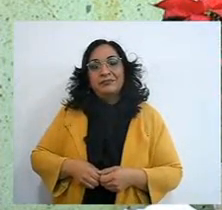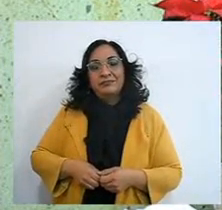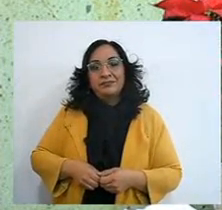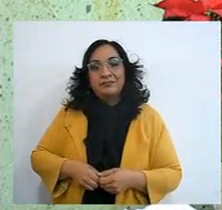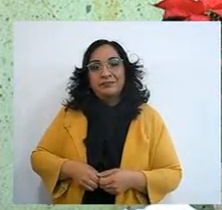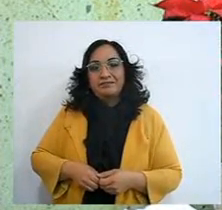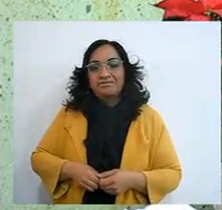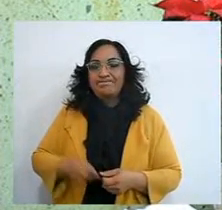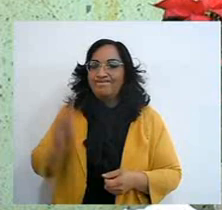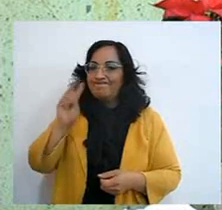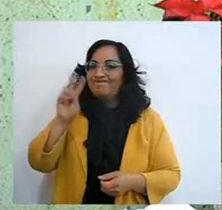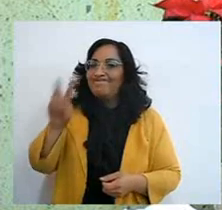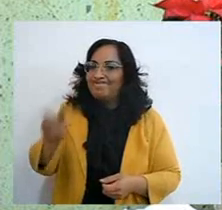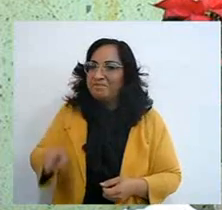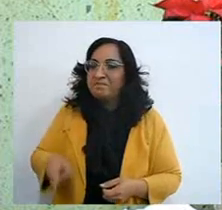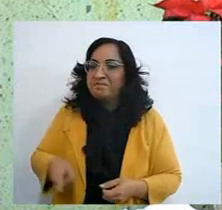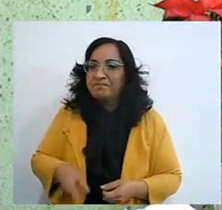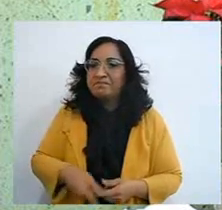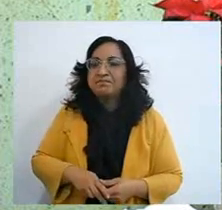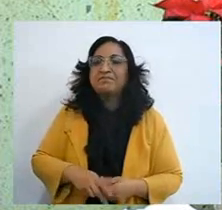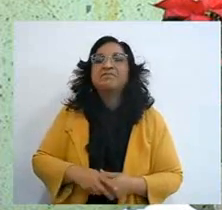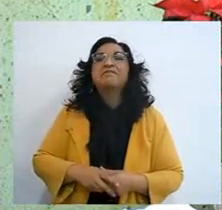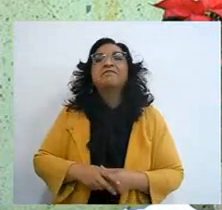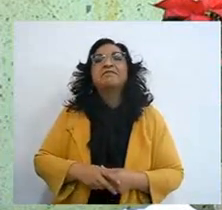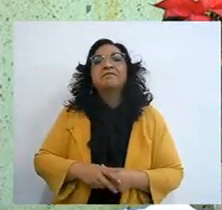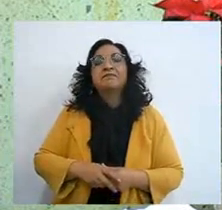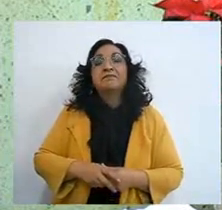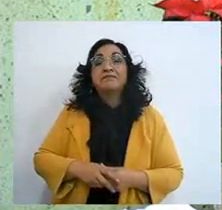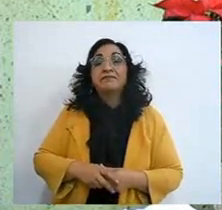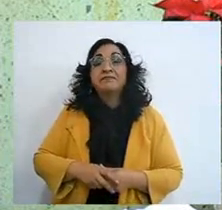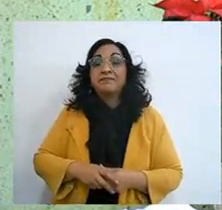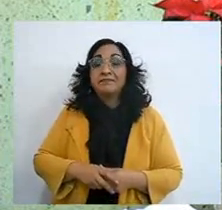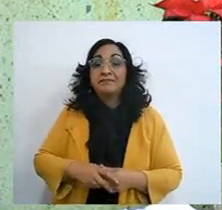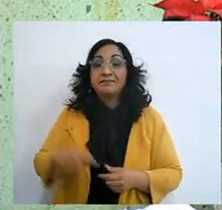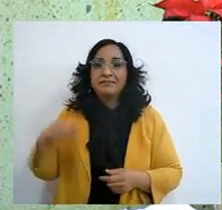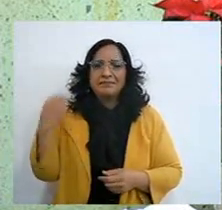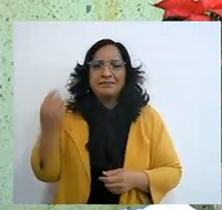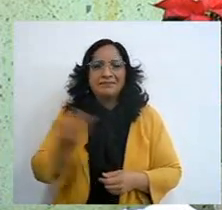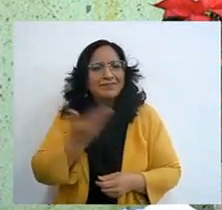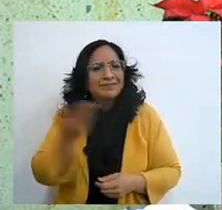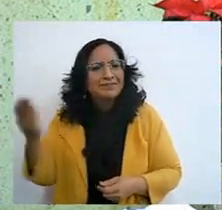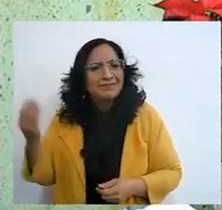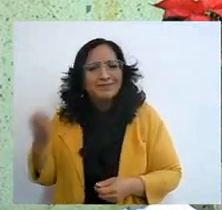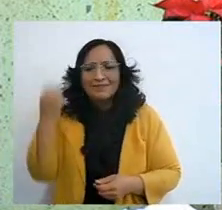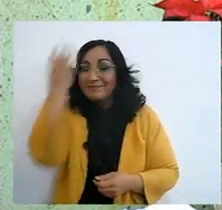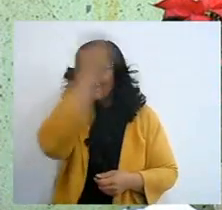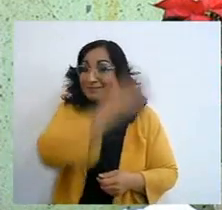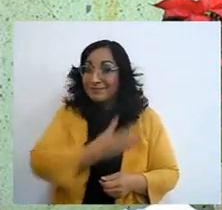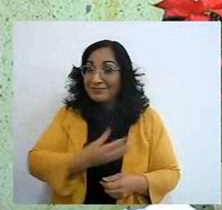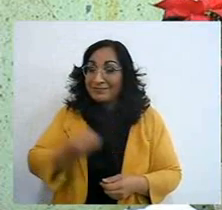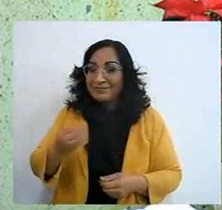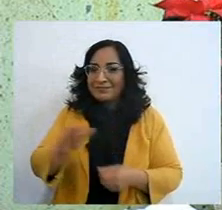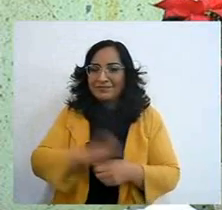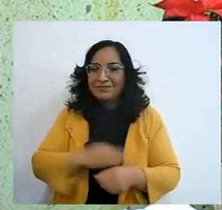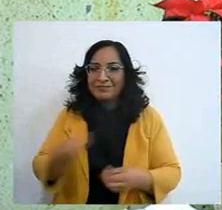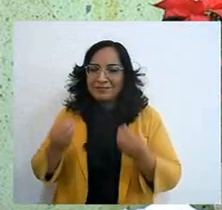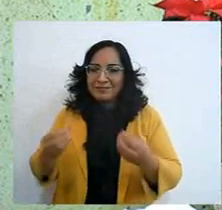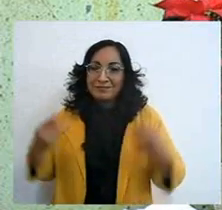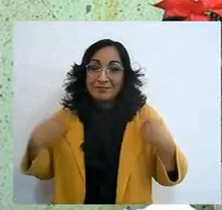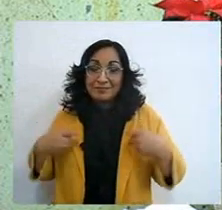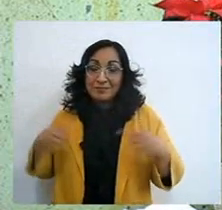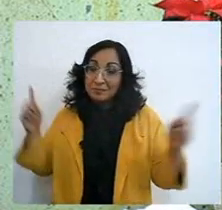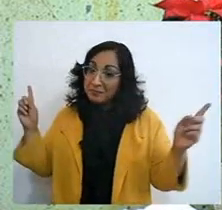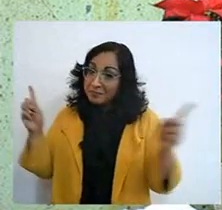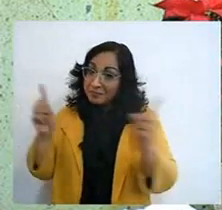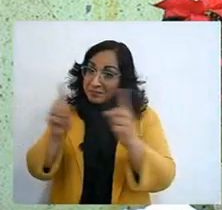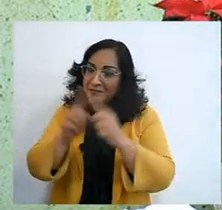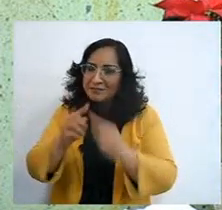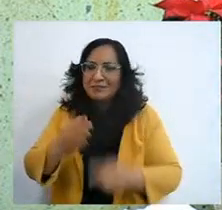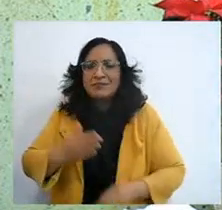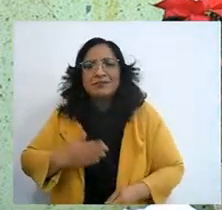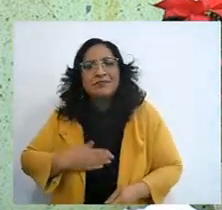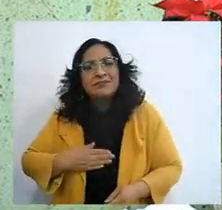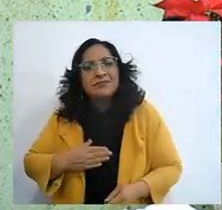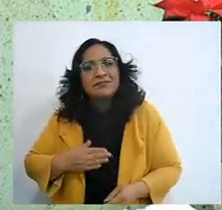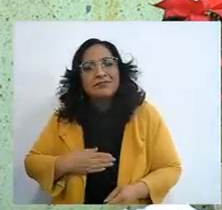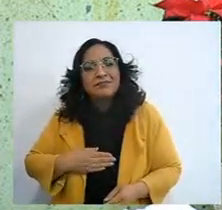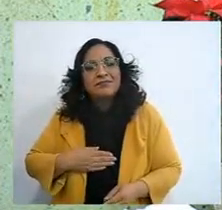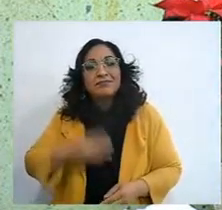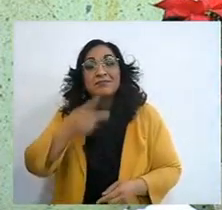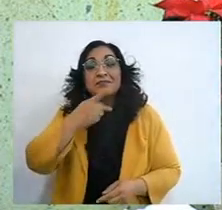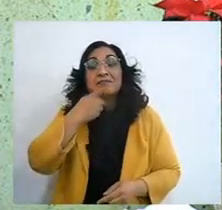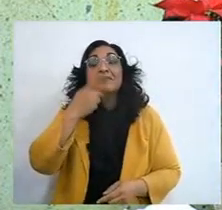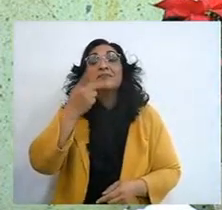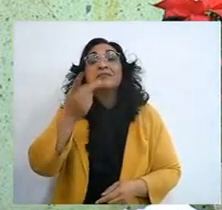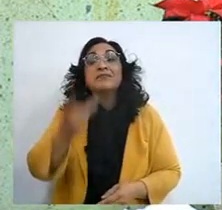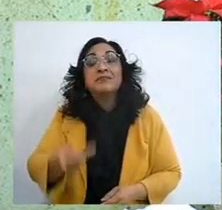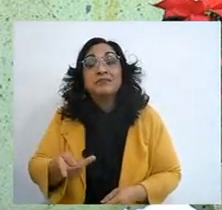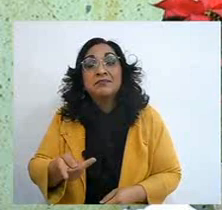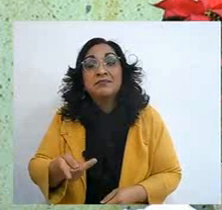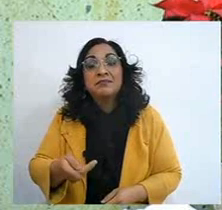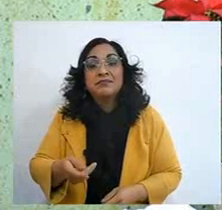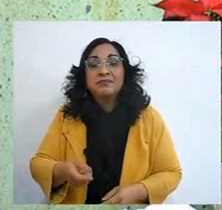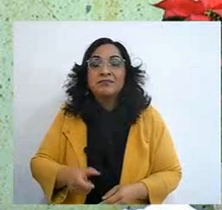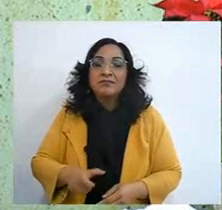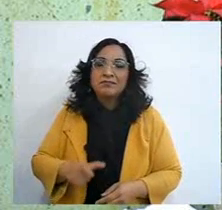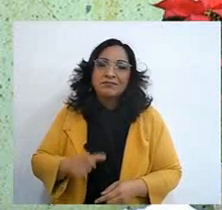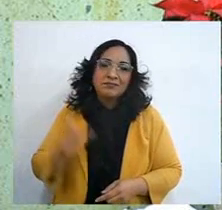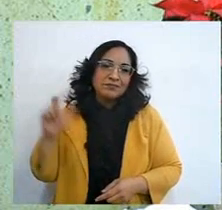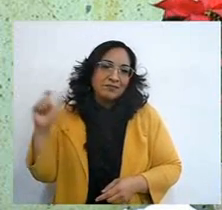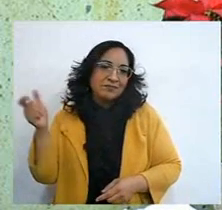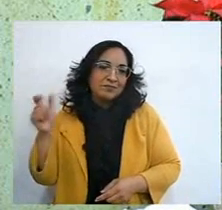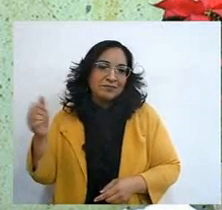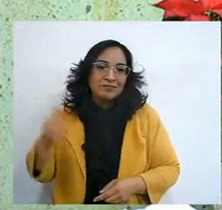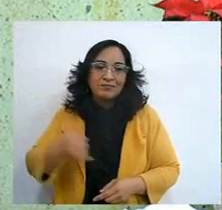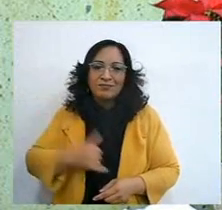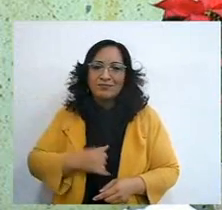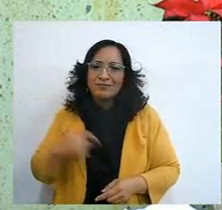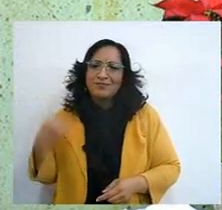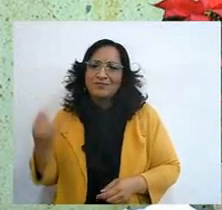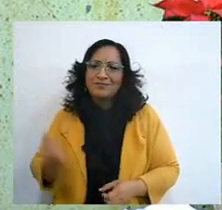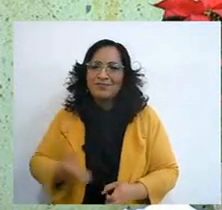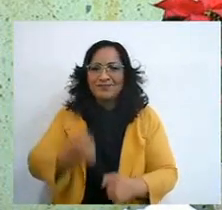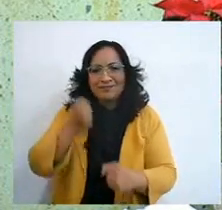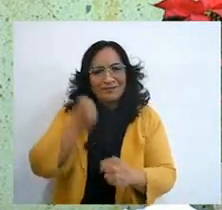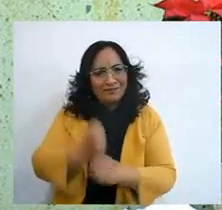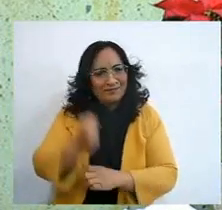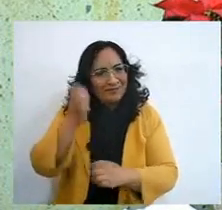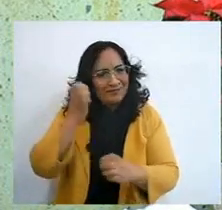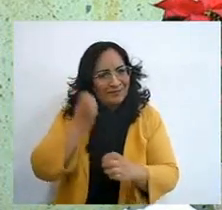It really was wonderful, because many people came up to me, talked to me, me being a slave to labels,